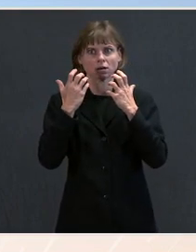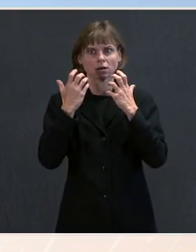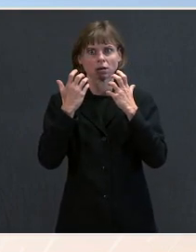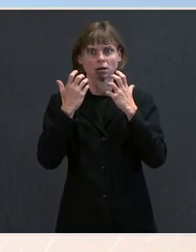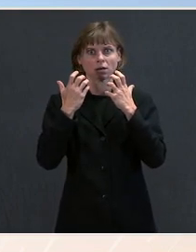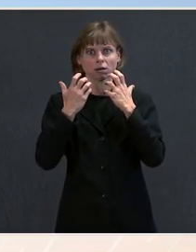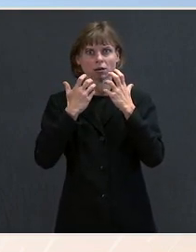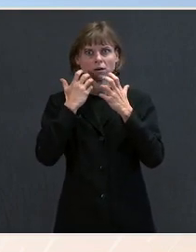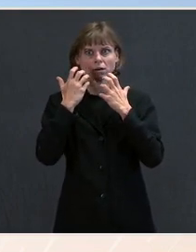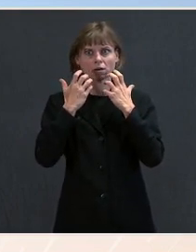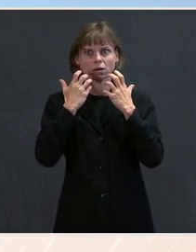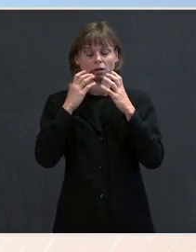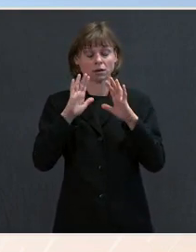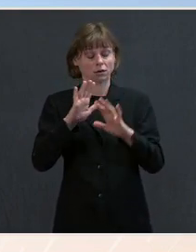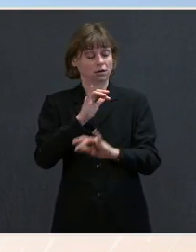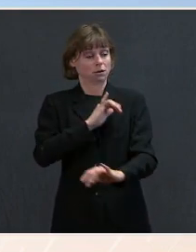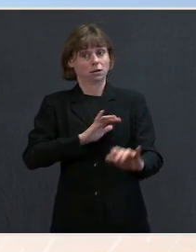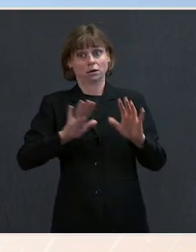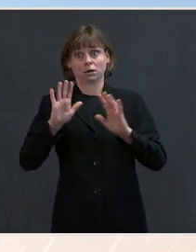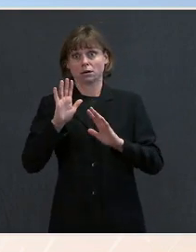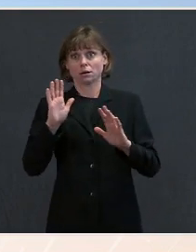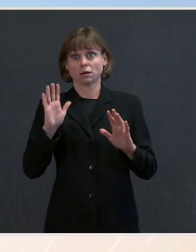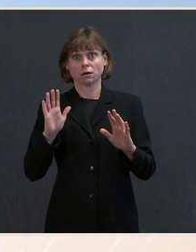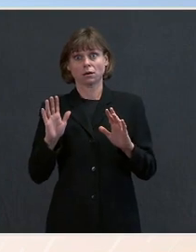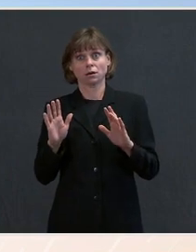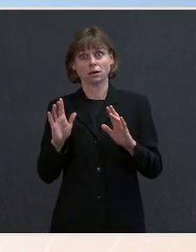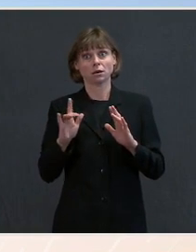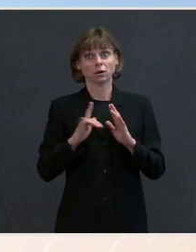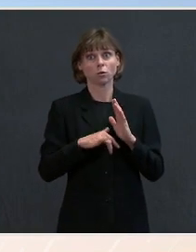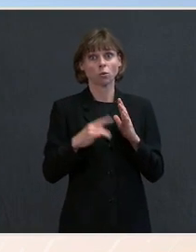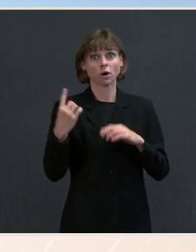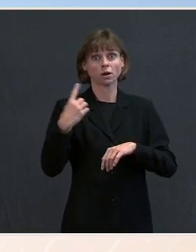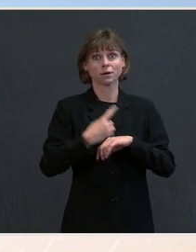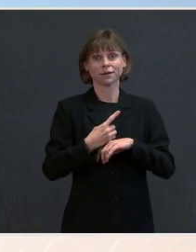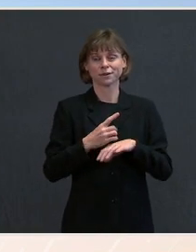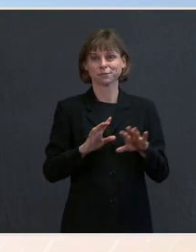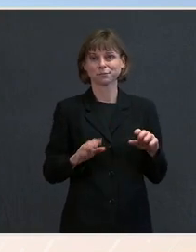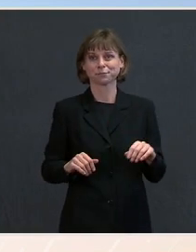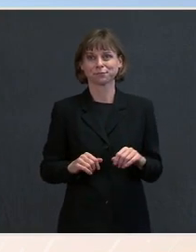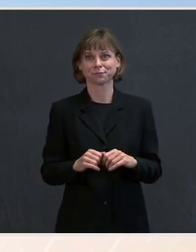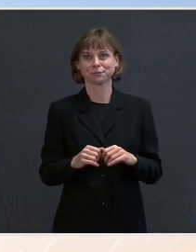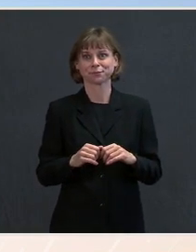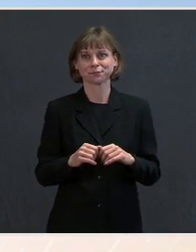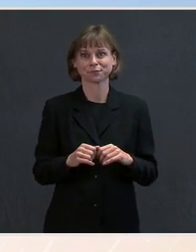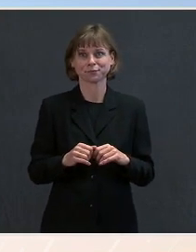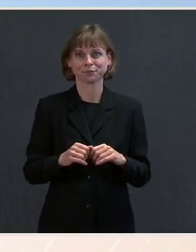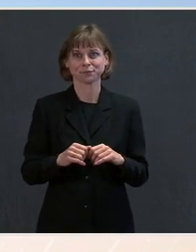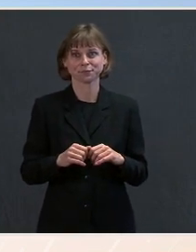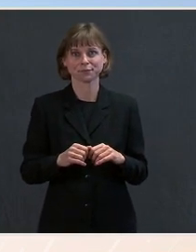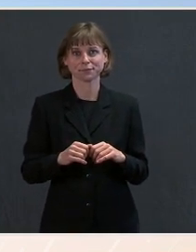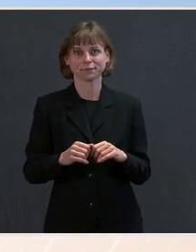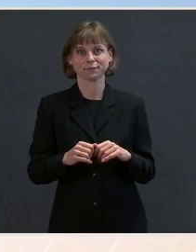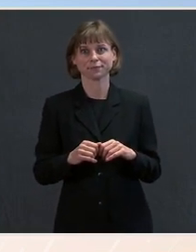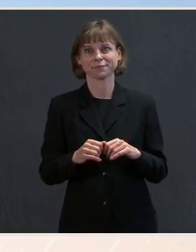Ms. Psaki: It's quite a day. The Press: We're all going home. Sorry! The Press: Okay, so starting over again.